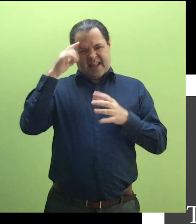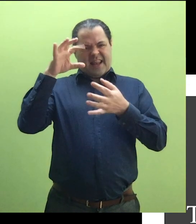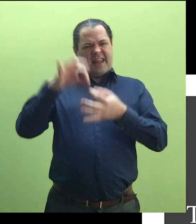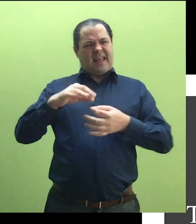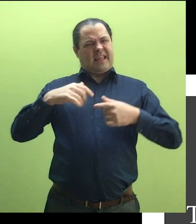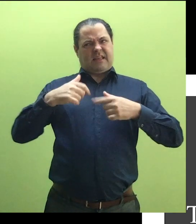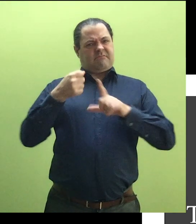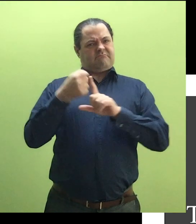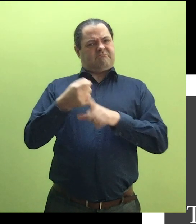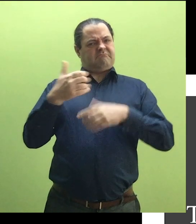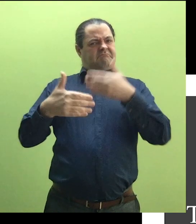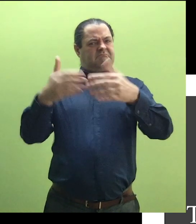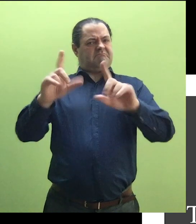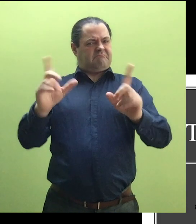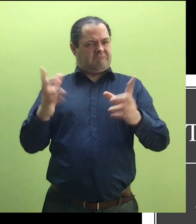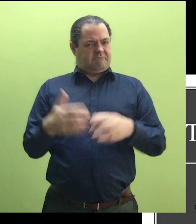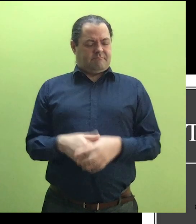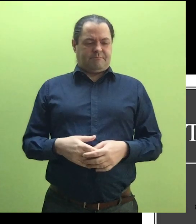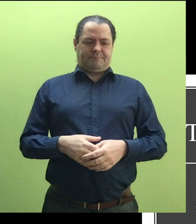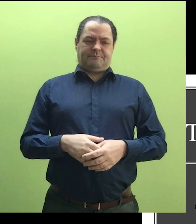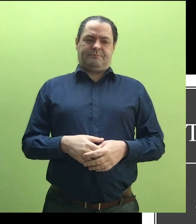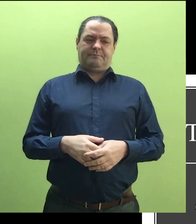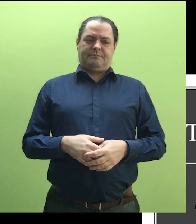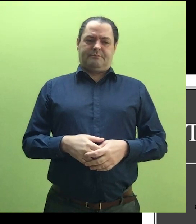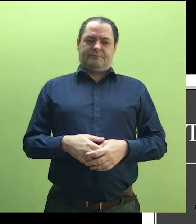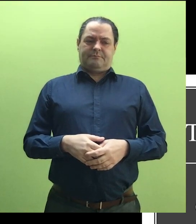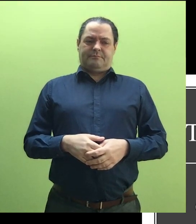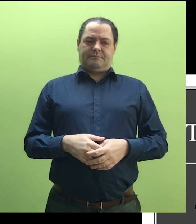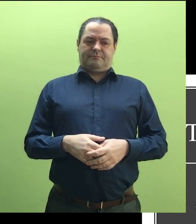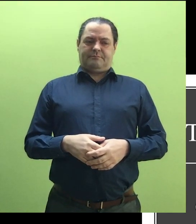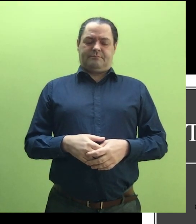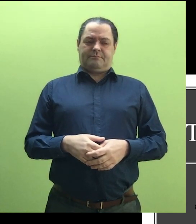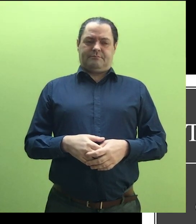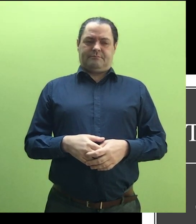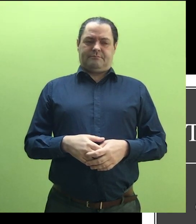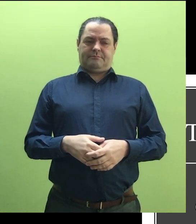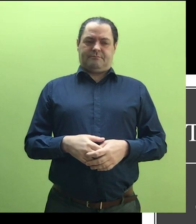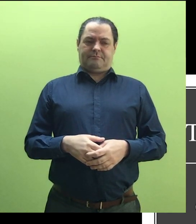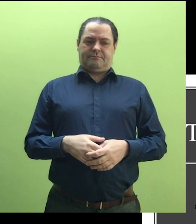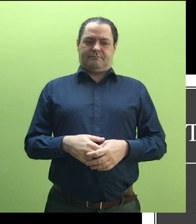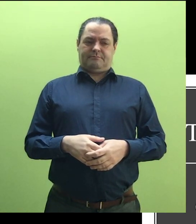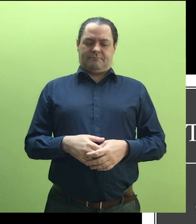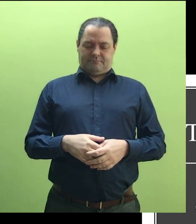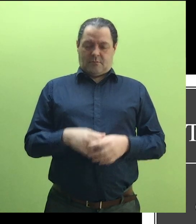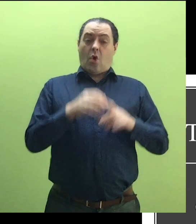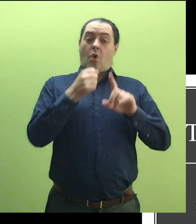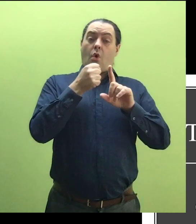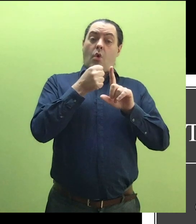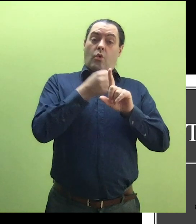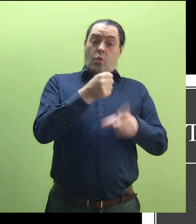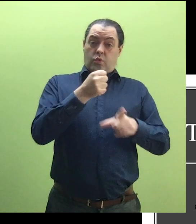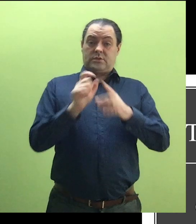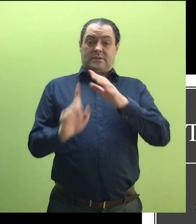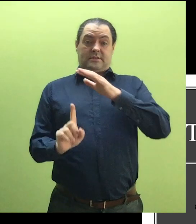existing literature. So, the causative-inchoative alternation